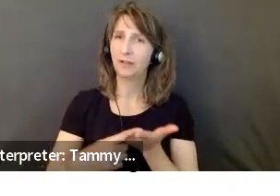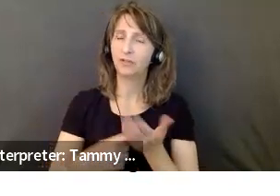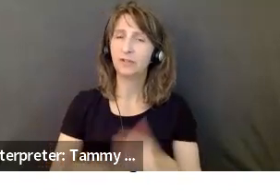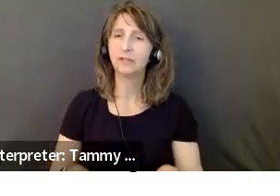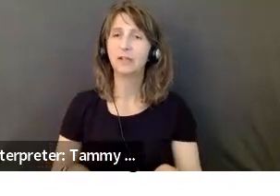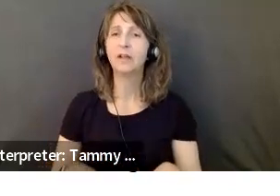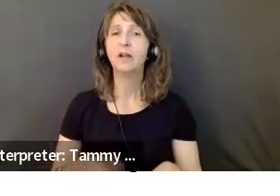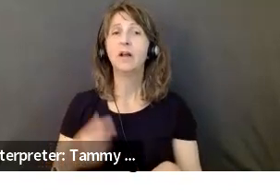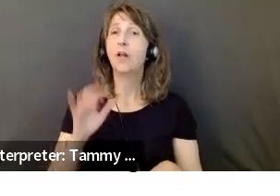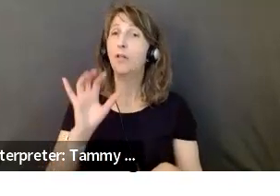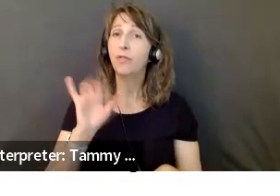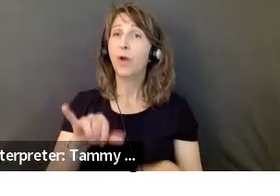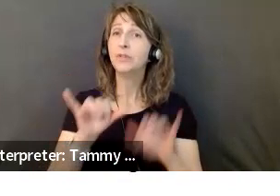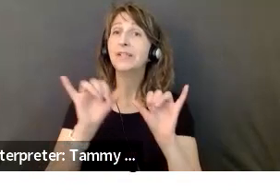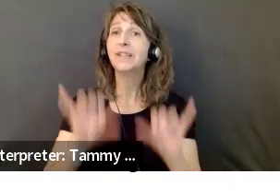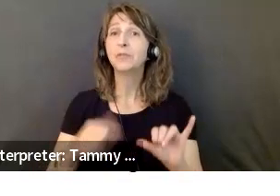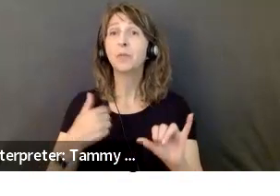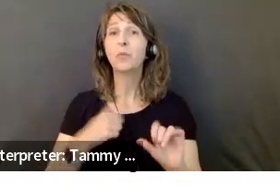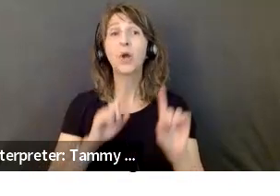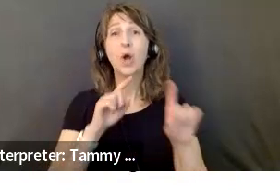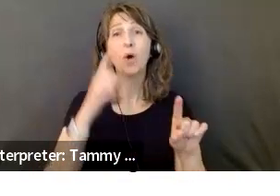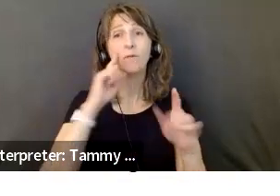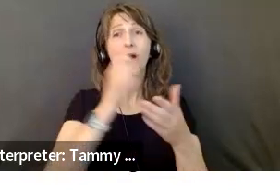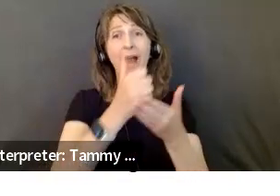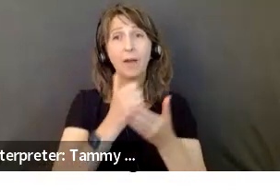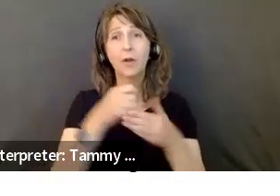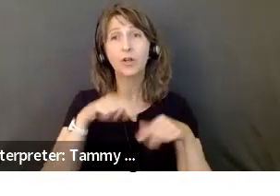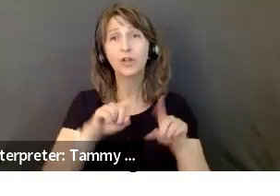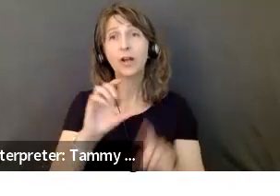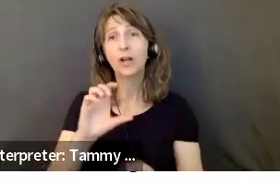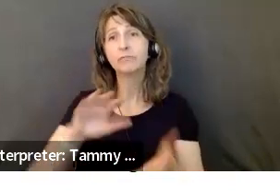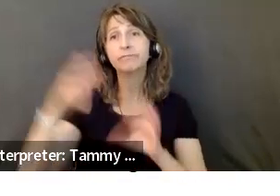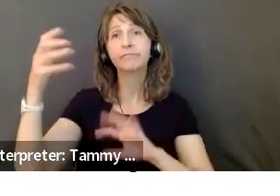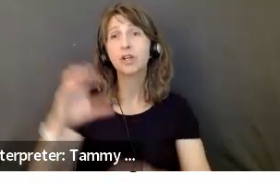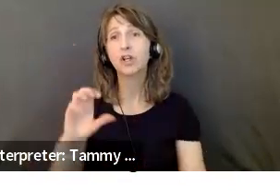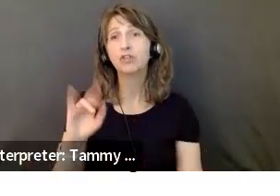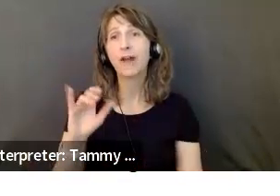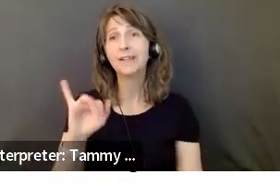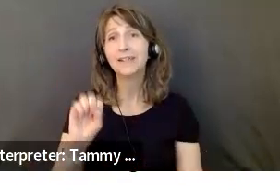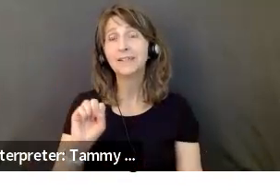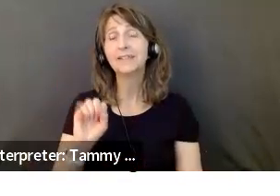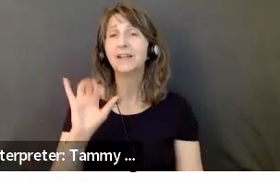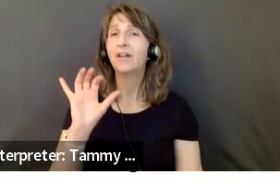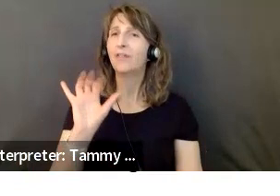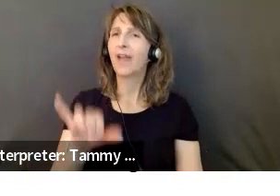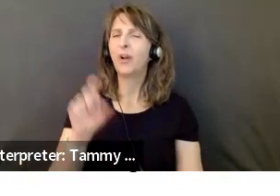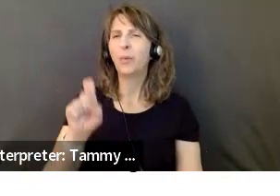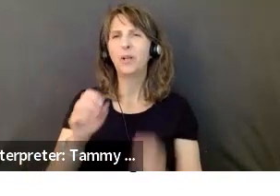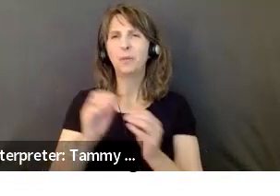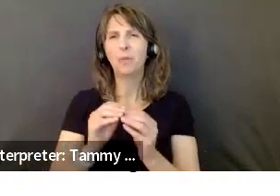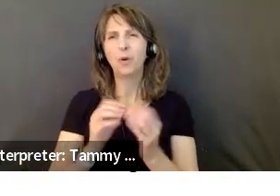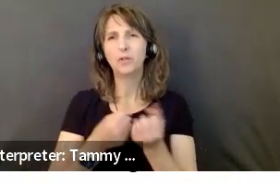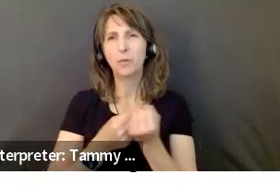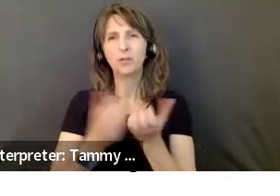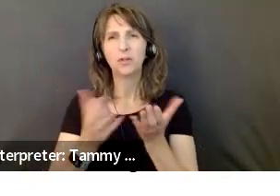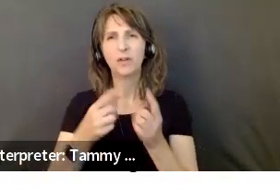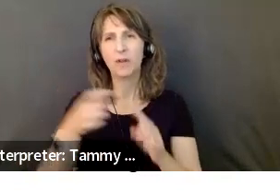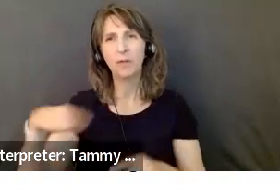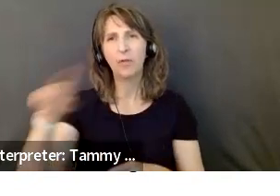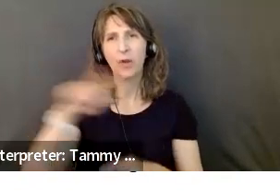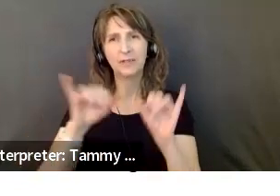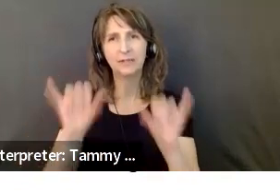Look to get the needed supports and services that, you know, our children are adult children need.